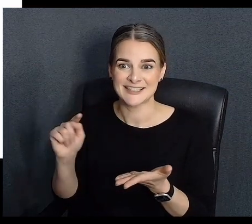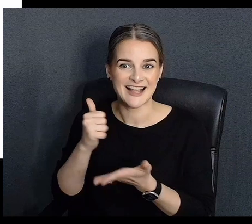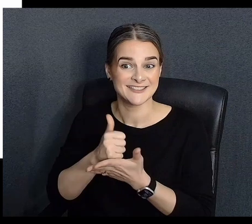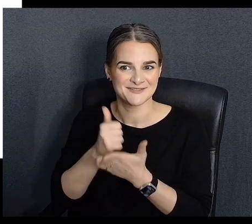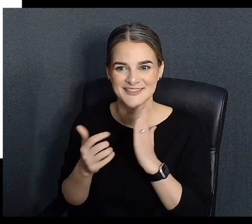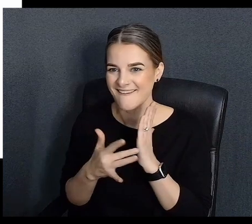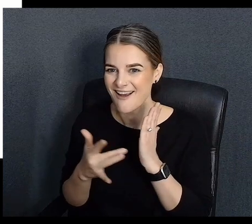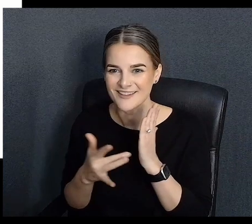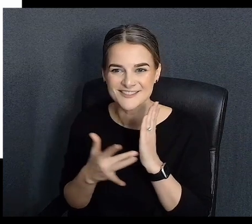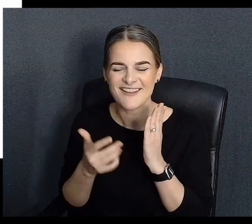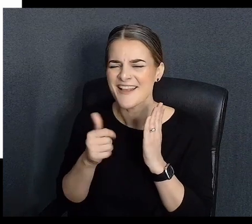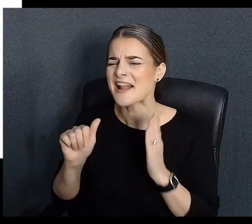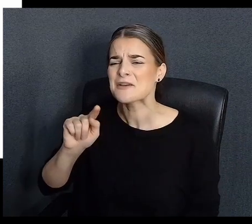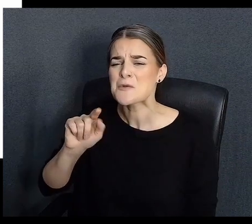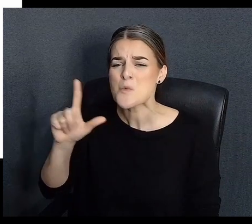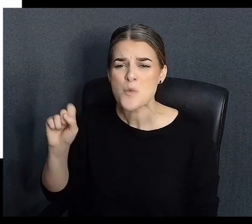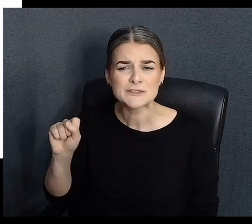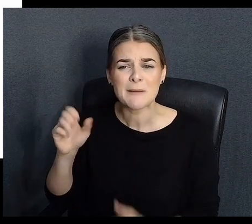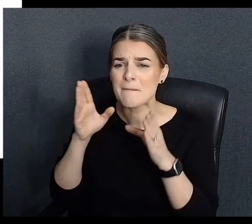any of those tools that a person with disabilities